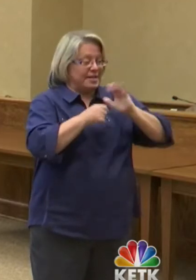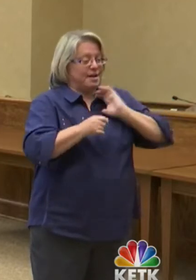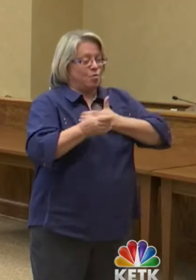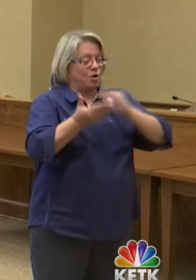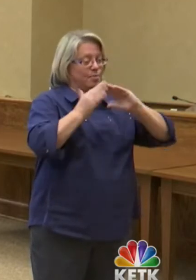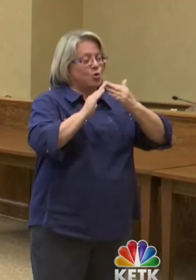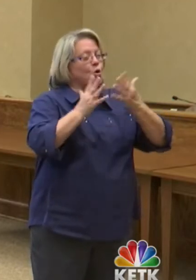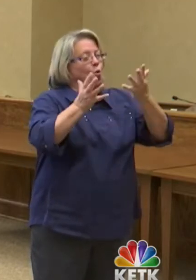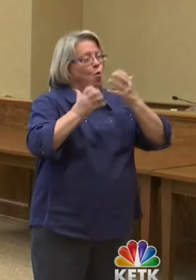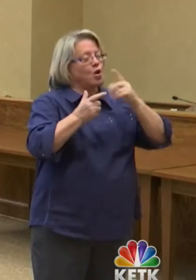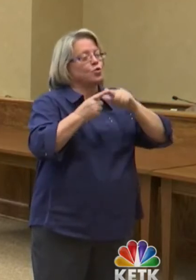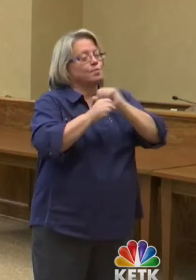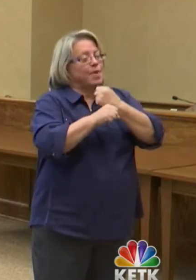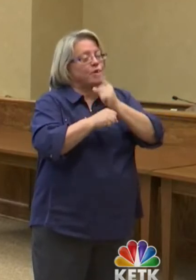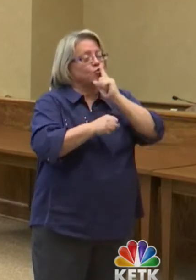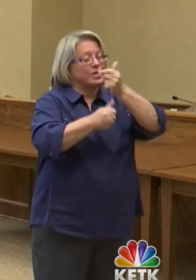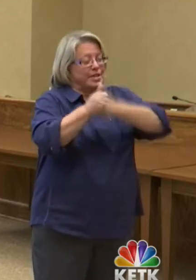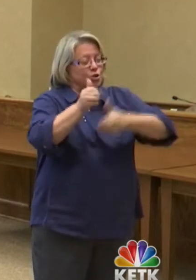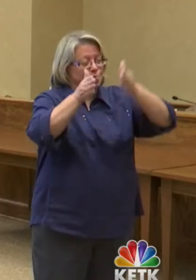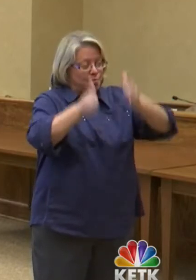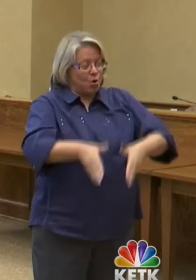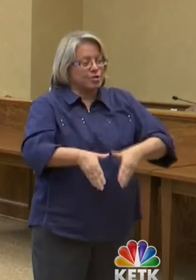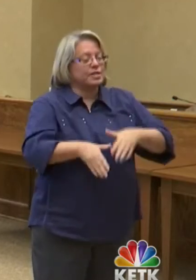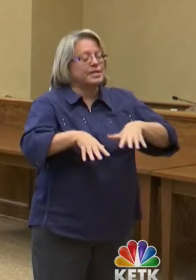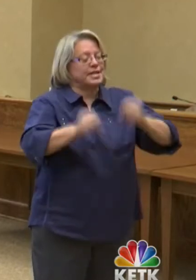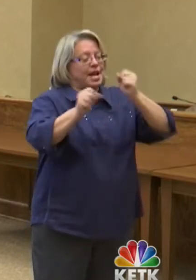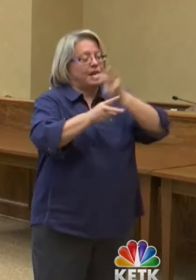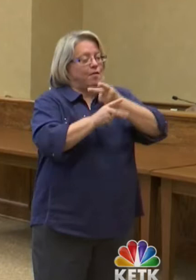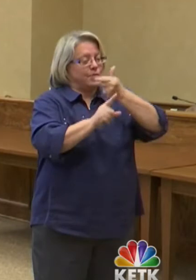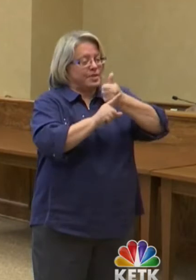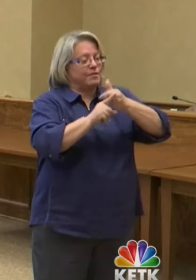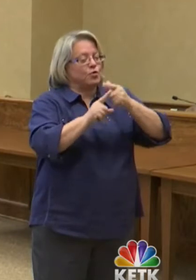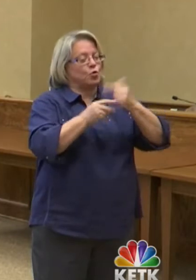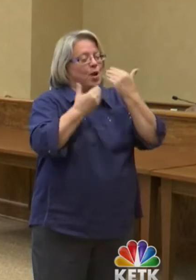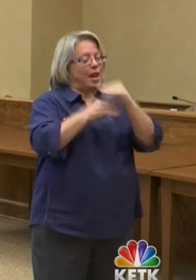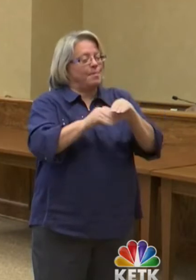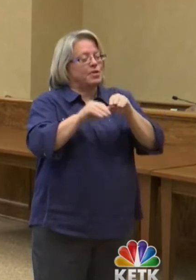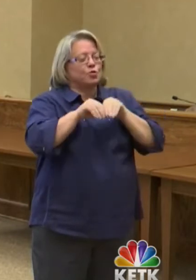COVID-19 UNDERLYING CONDITIONS SUCH AS HYPERTENSION, OBESITY, CHRONIC LUNG DISEASE, DIABETES,